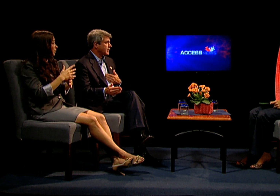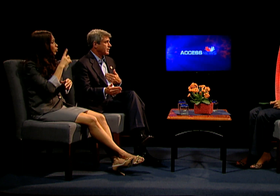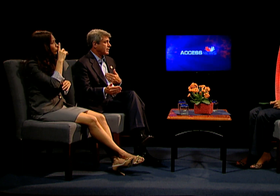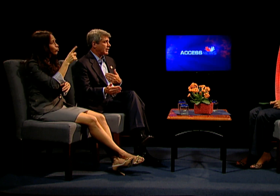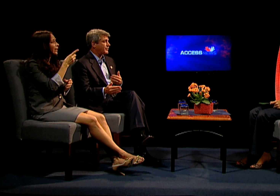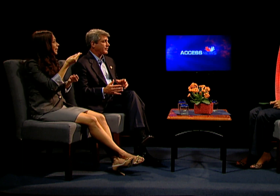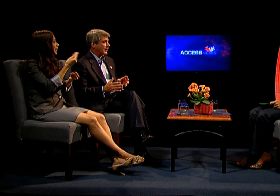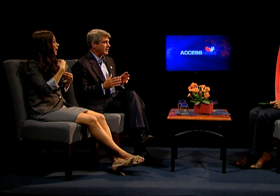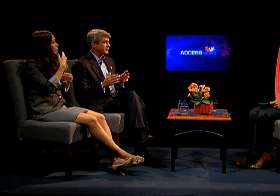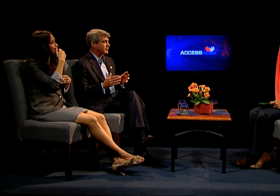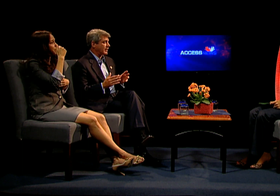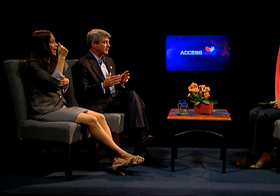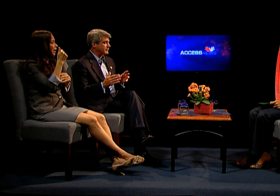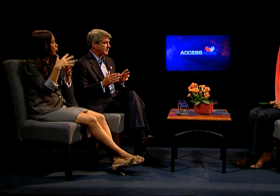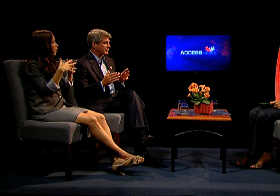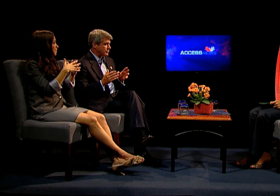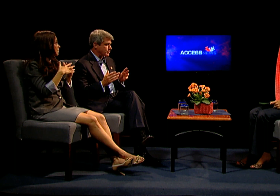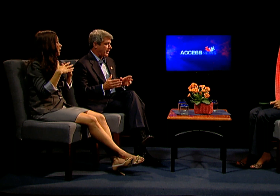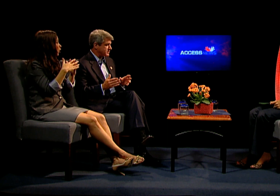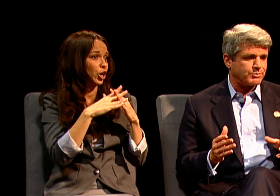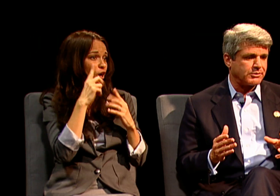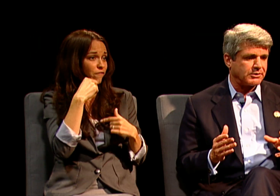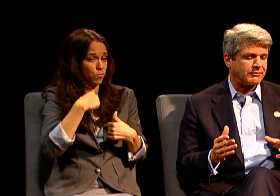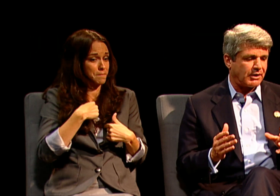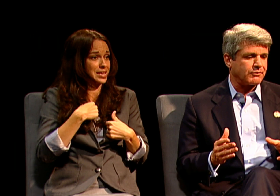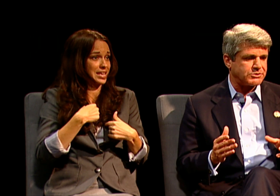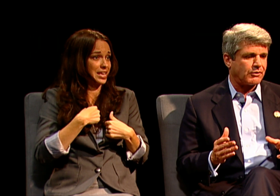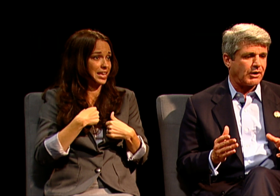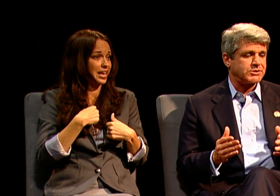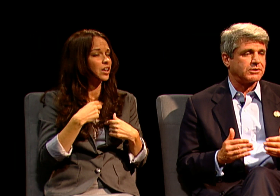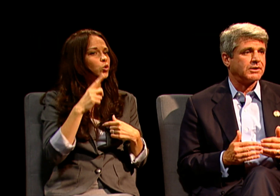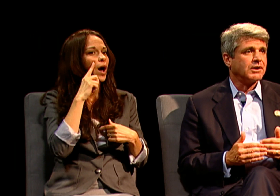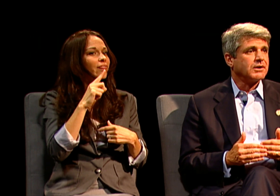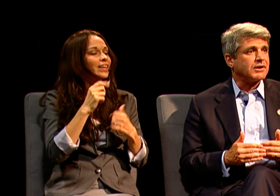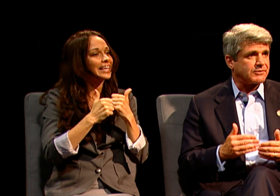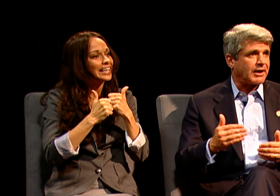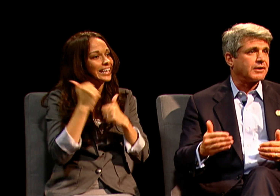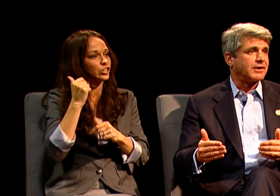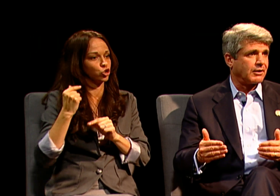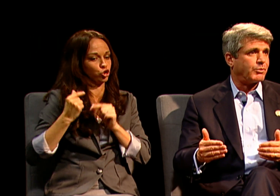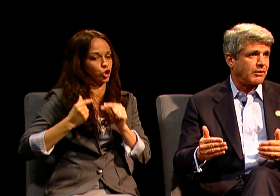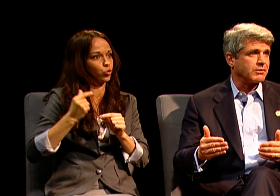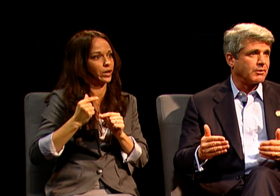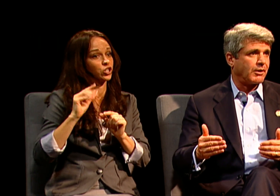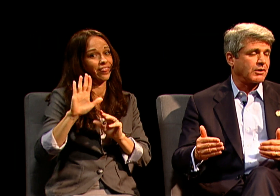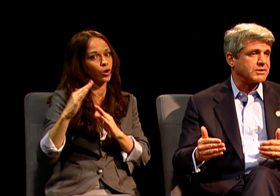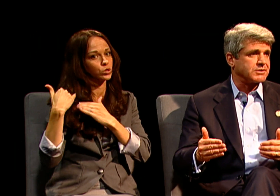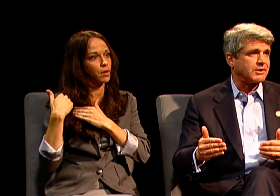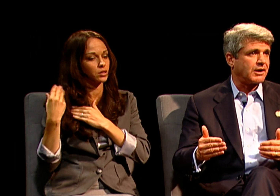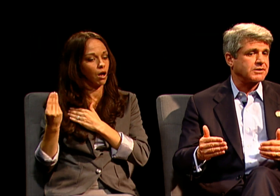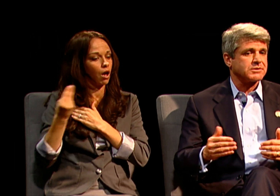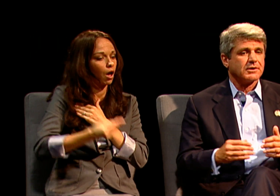AND I THINK THAT IS THE RESPONSIBILITY OF EVERY GENERATION, IS TO HAND DOWN A BETTER AMERICA TO THE NEXT.